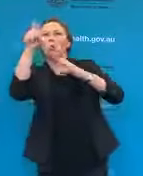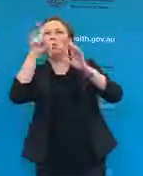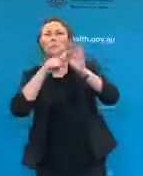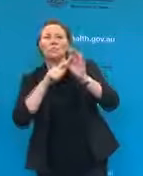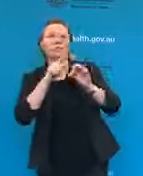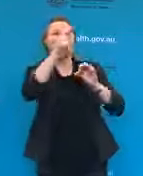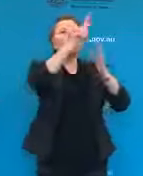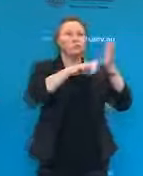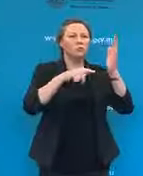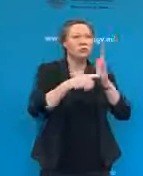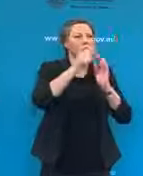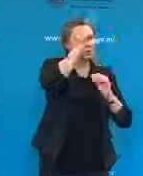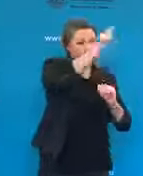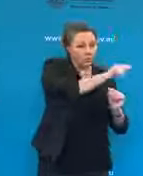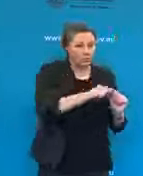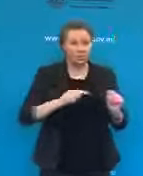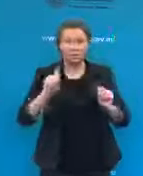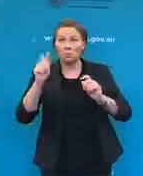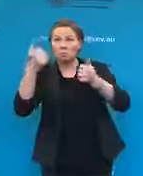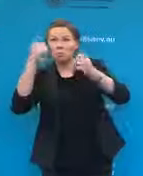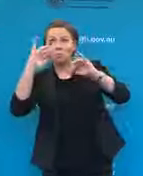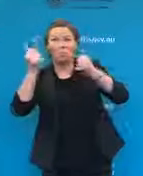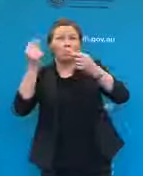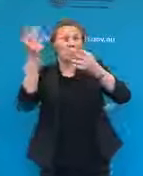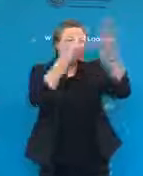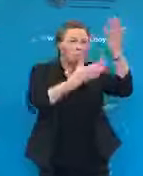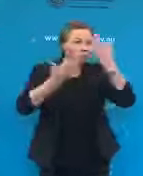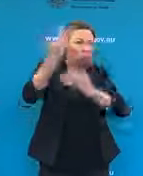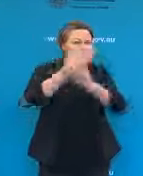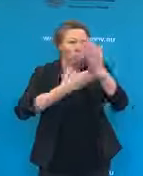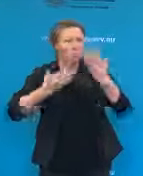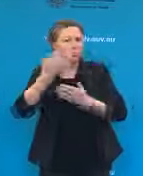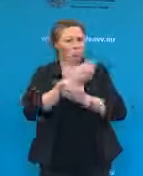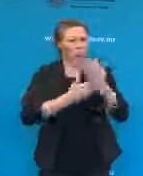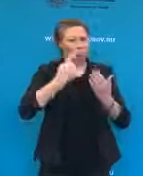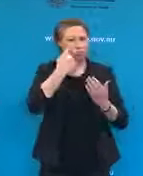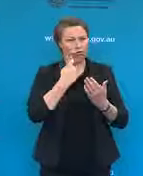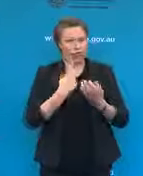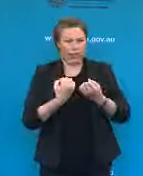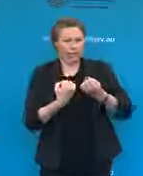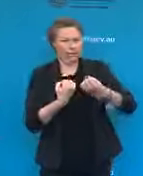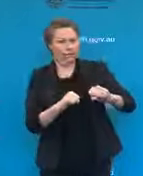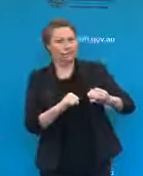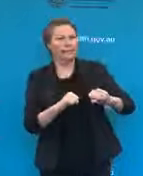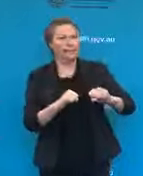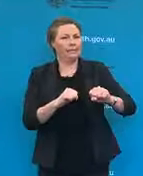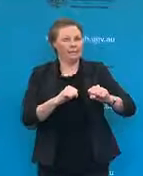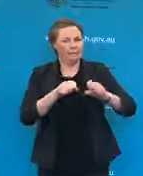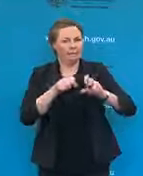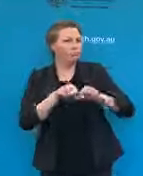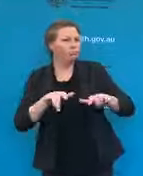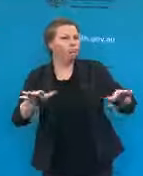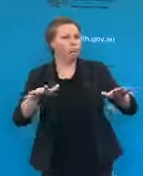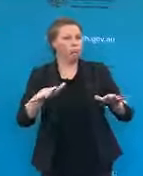make it work effectively and with the best protection for all of those involved, so it's a critical resource.